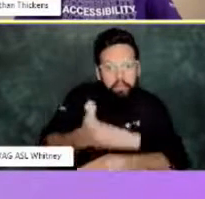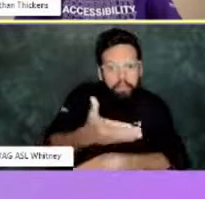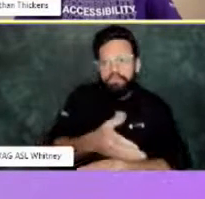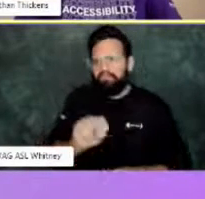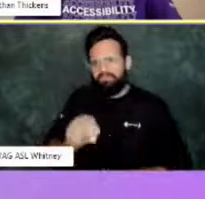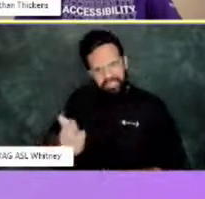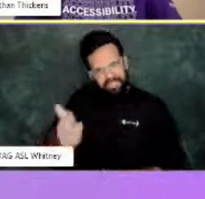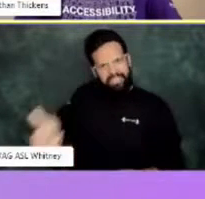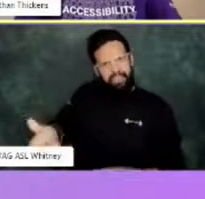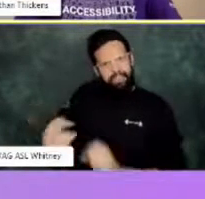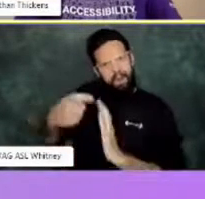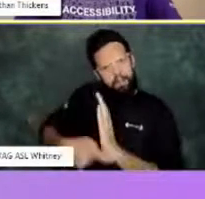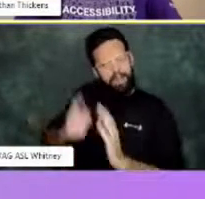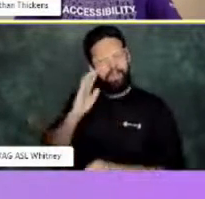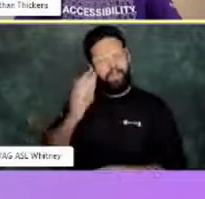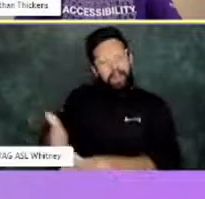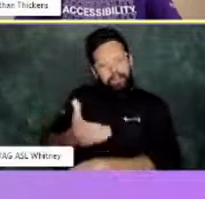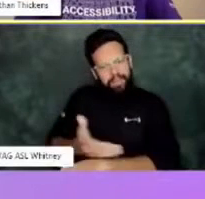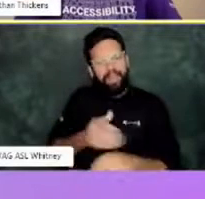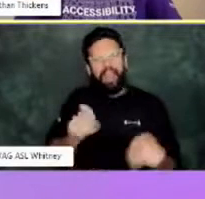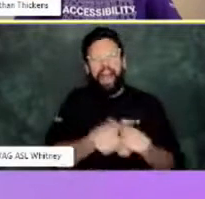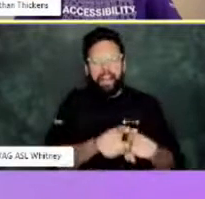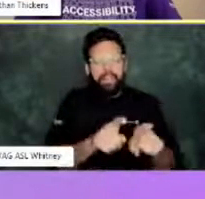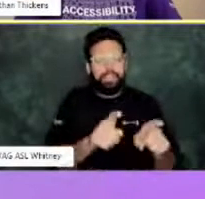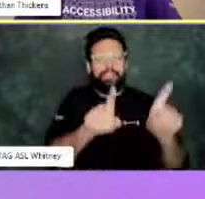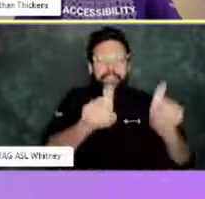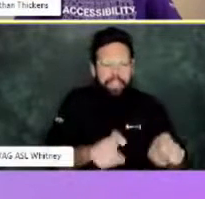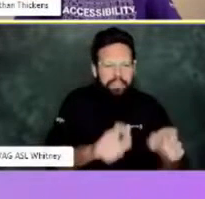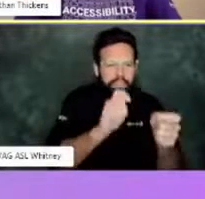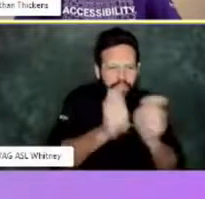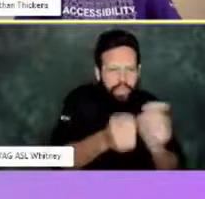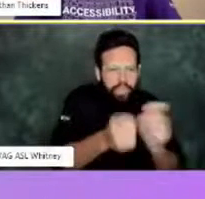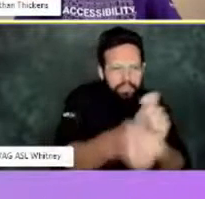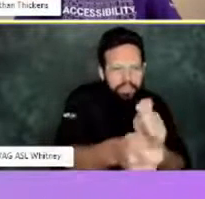the API automatically updates when and where to scan in parallel with your tests.